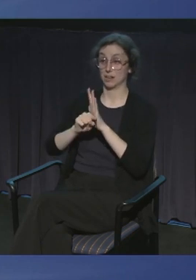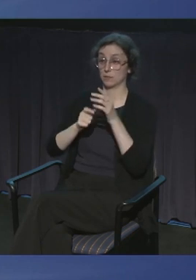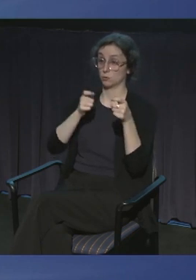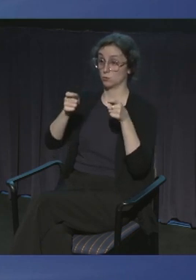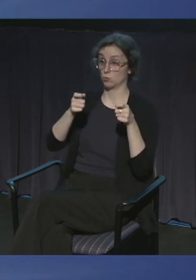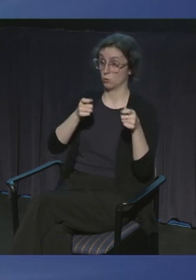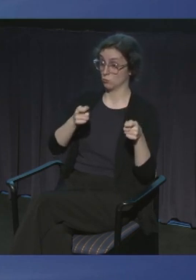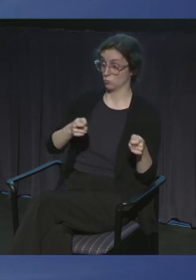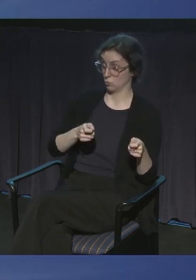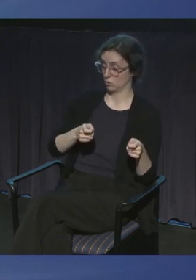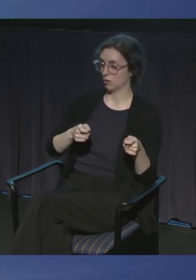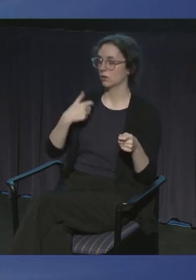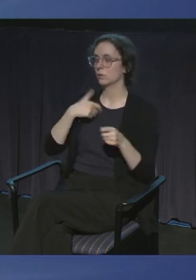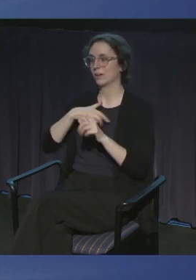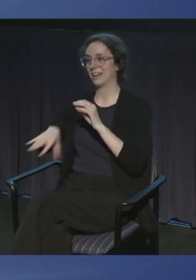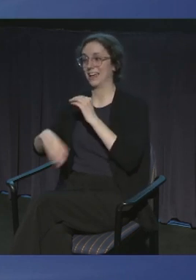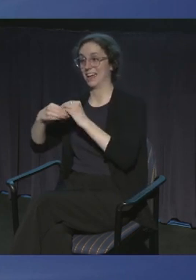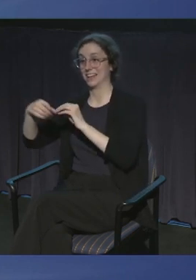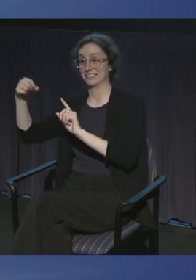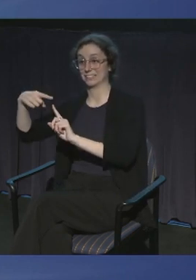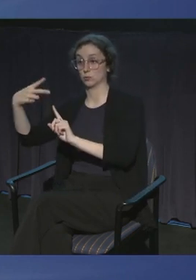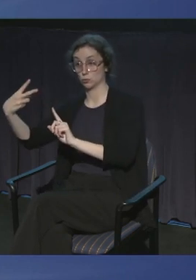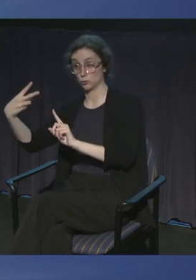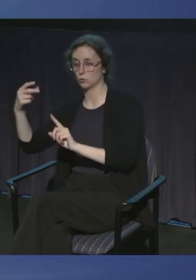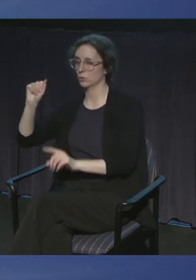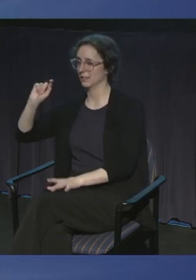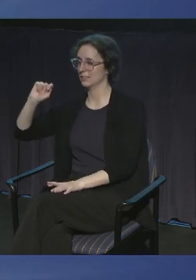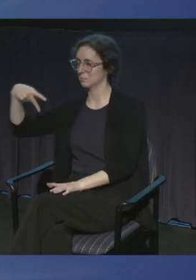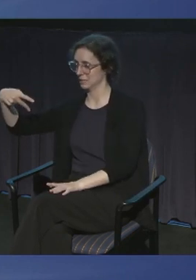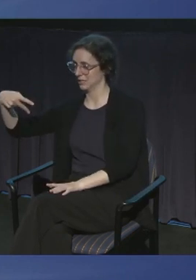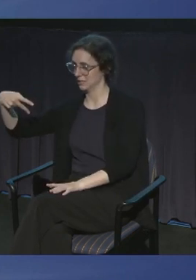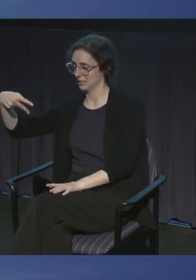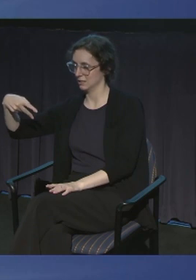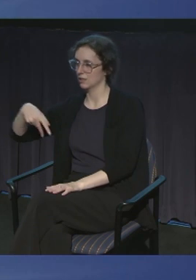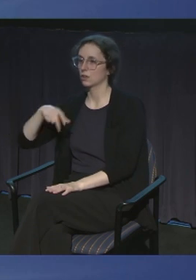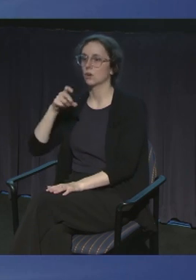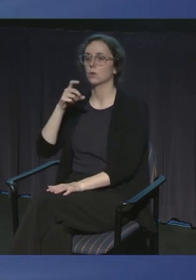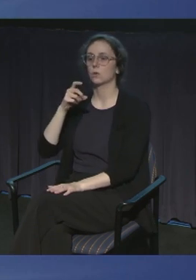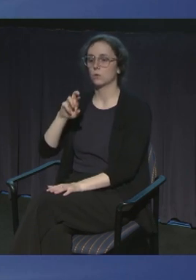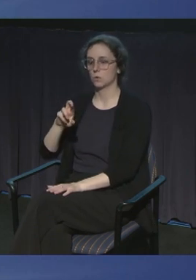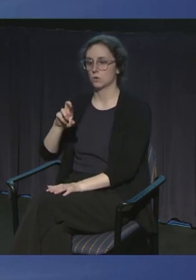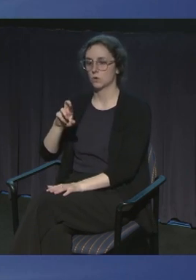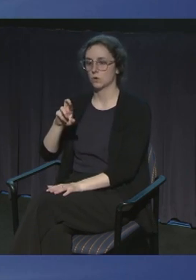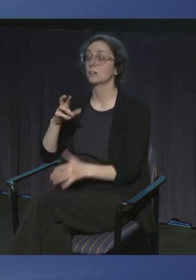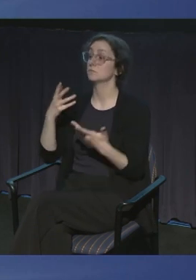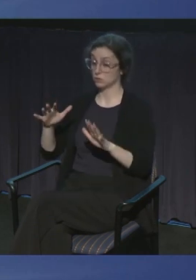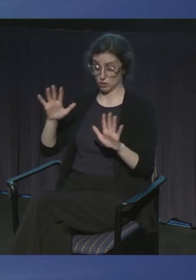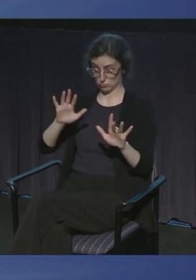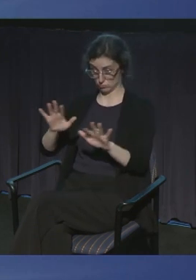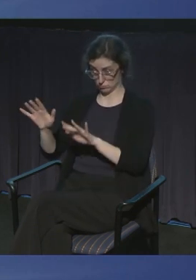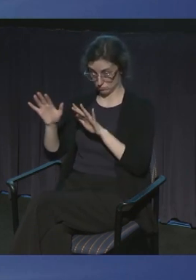SIGNAL 2, WHICH IS ATP. AND WE WERE ABLE TO SEE THAT THIS NOW